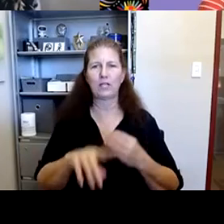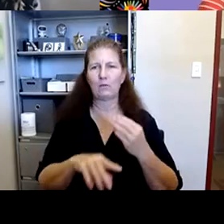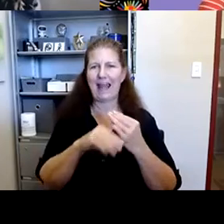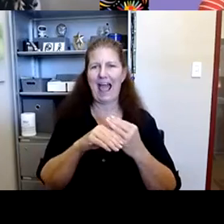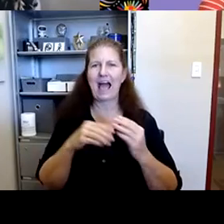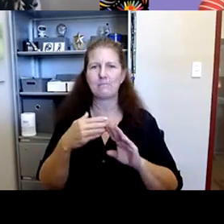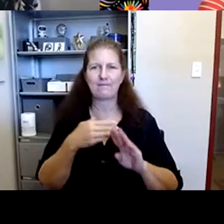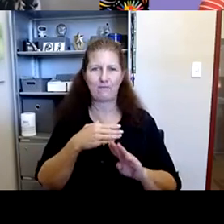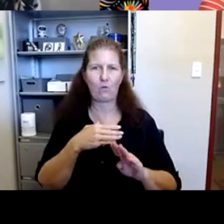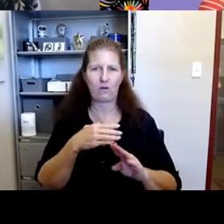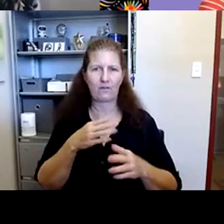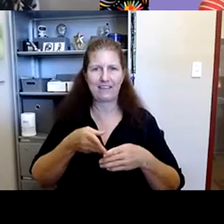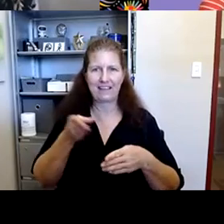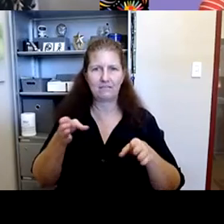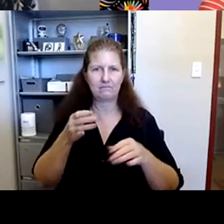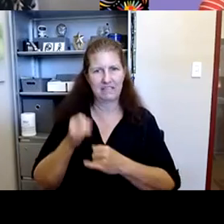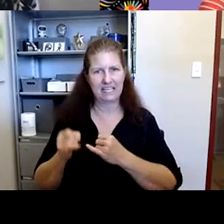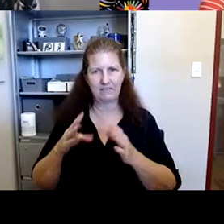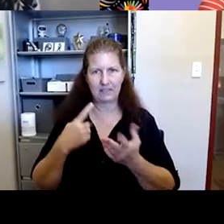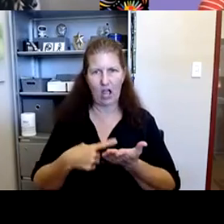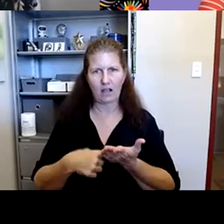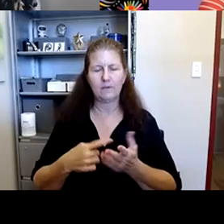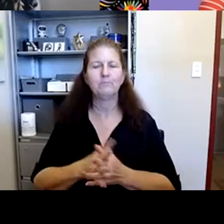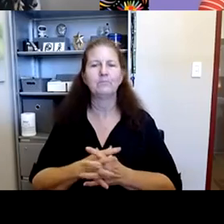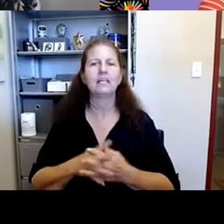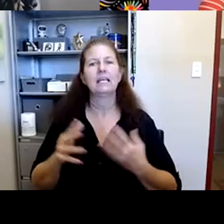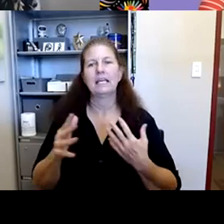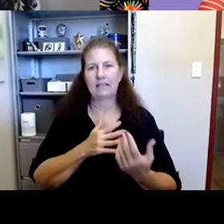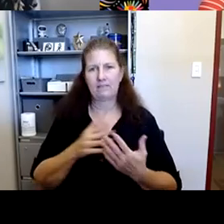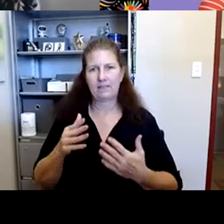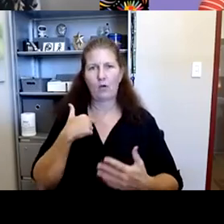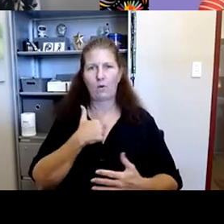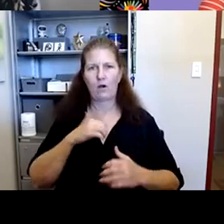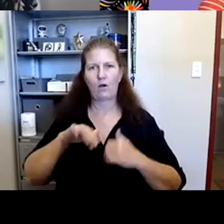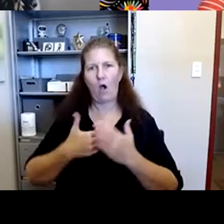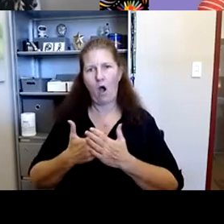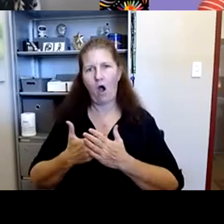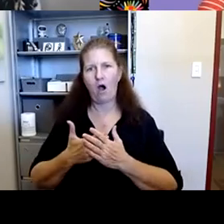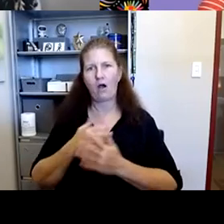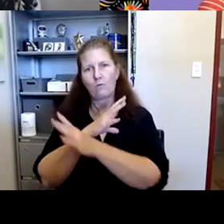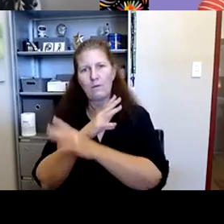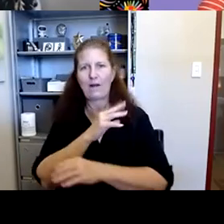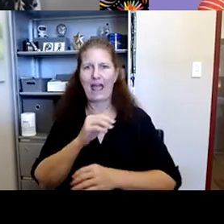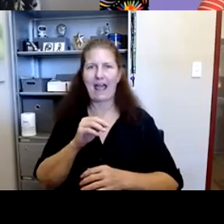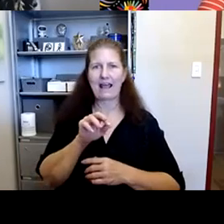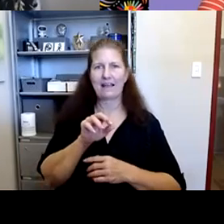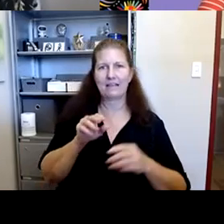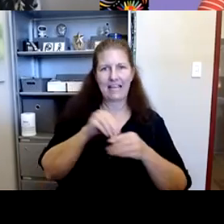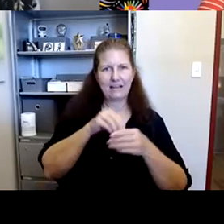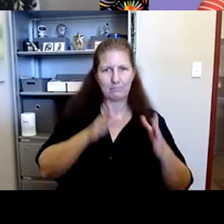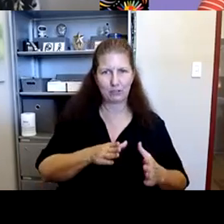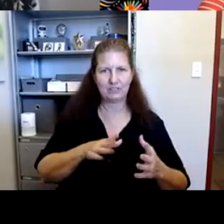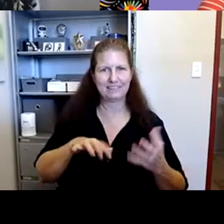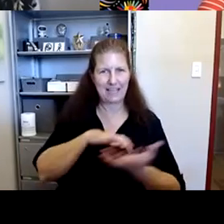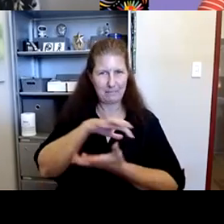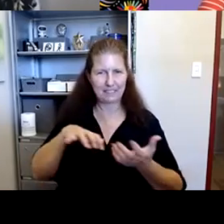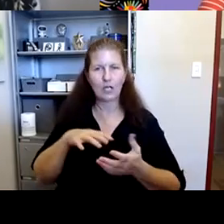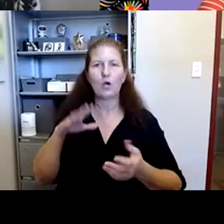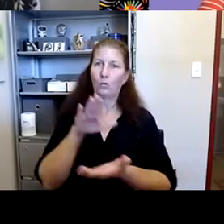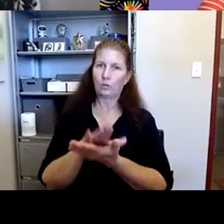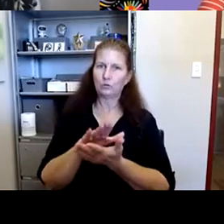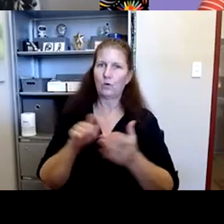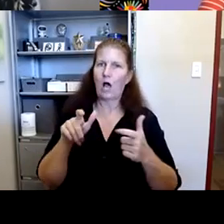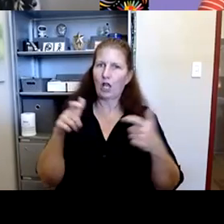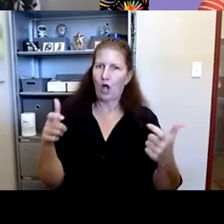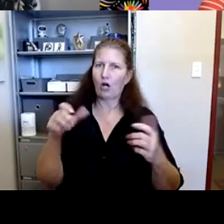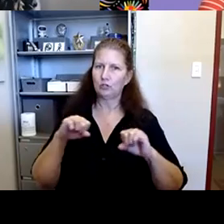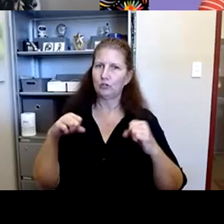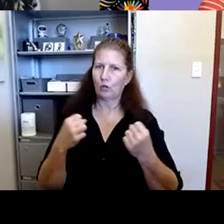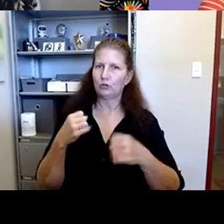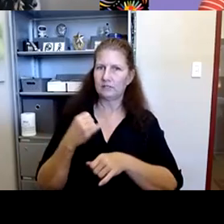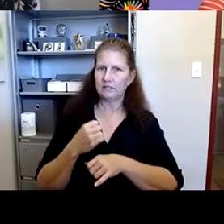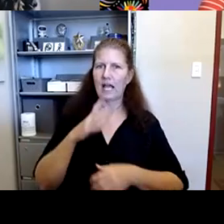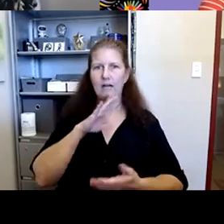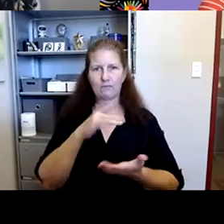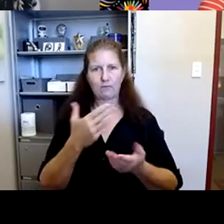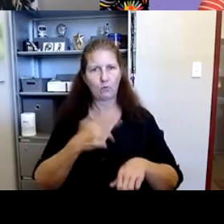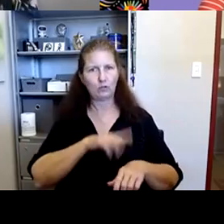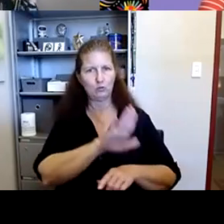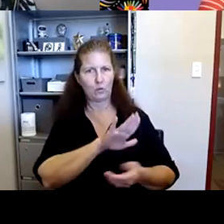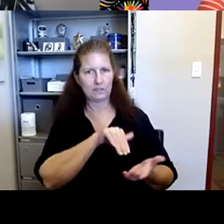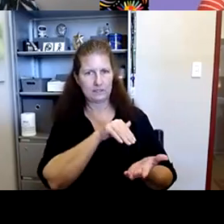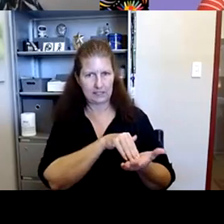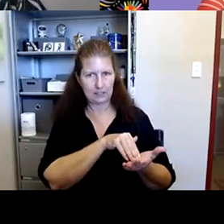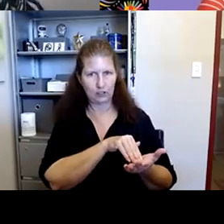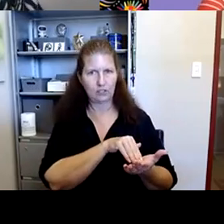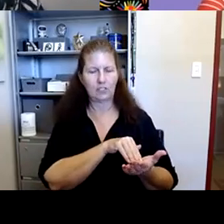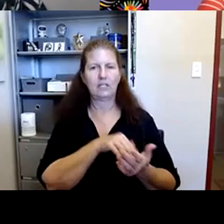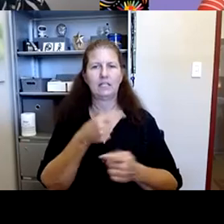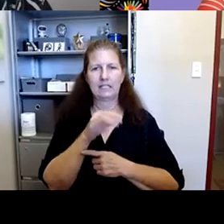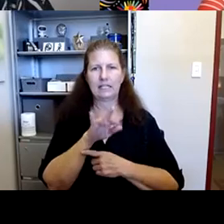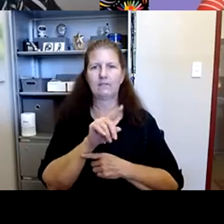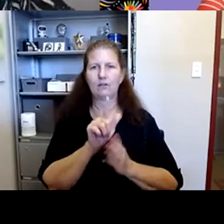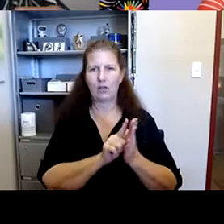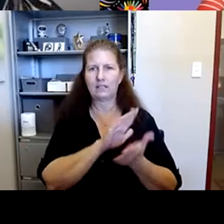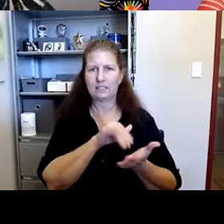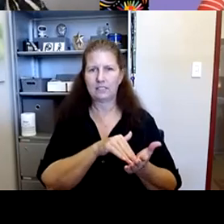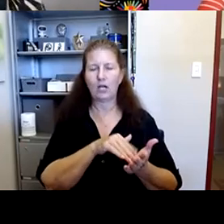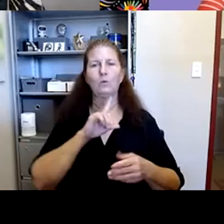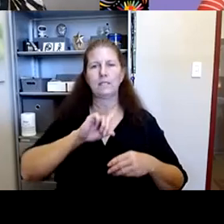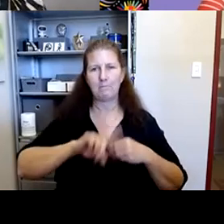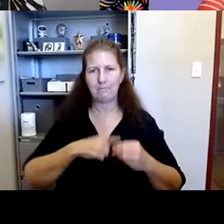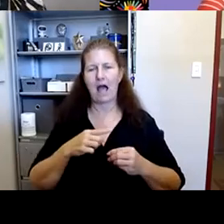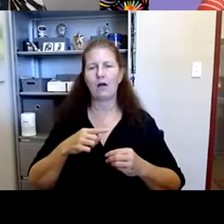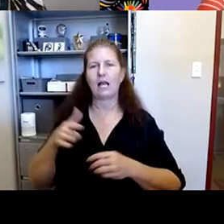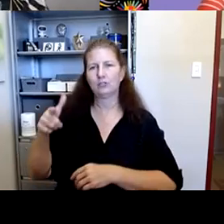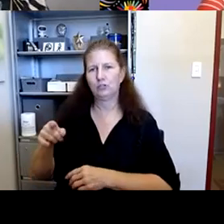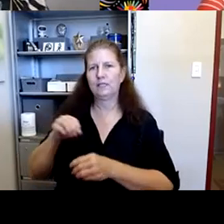Tobias Smith: Uh for the end of the talk. Um, Obviously, even though we're all remote right now in virtual. We are a a school or a um, a large social institution, and of course, your center uh the get. This law center was founded around shooting at another large institution. Um.